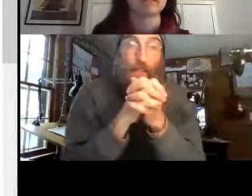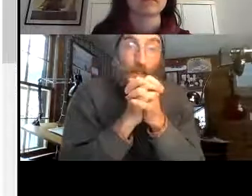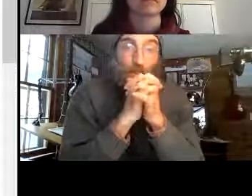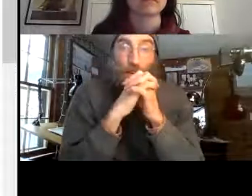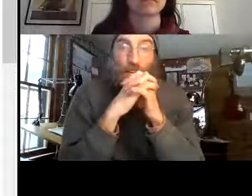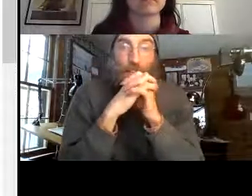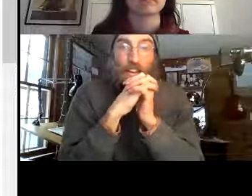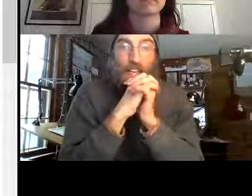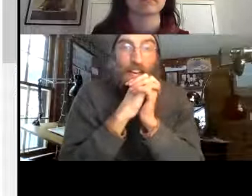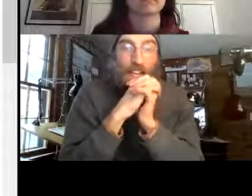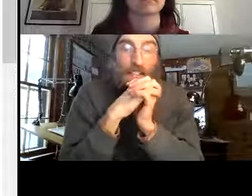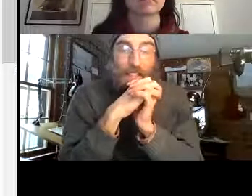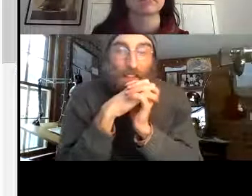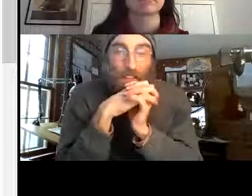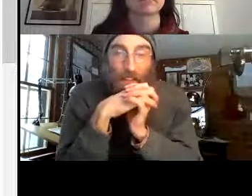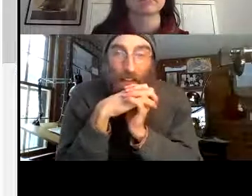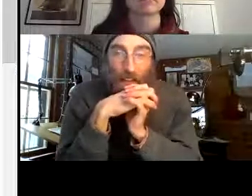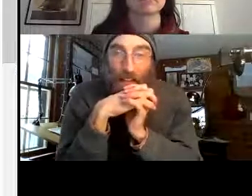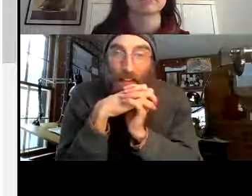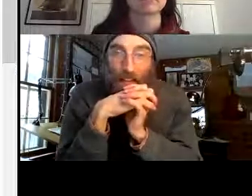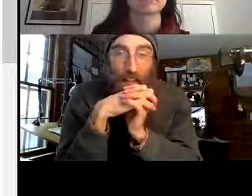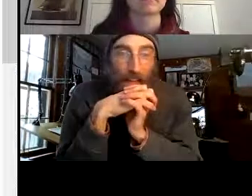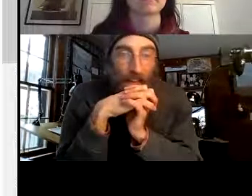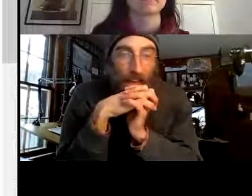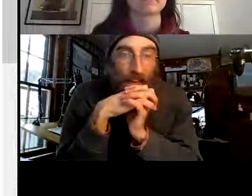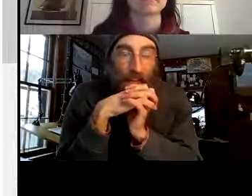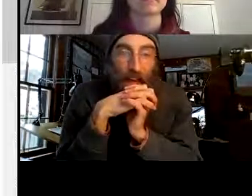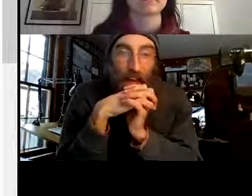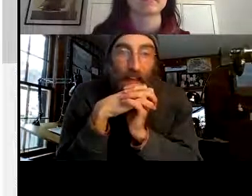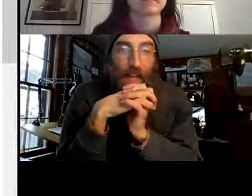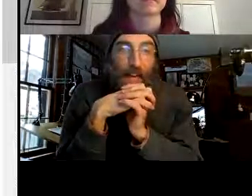So these are, uh, Yankee guys, all together in the uh, in camp.